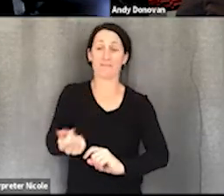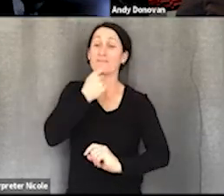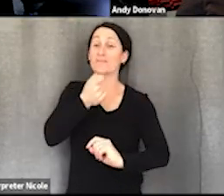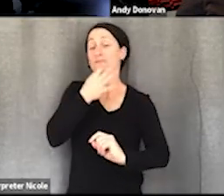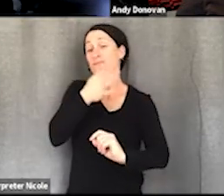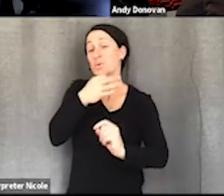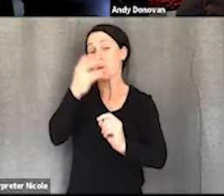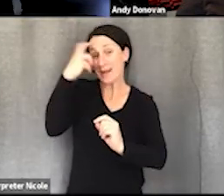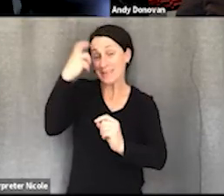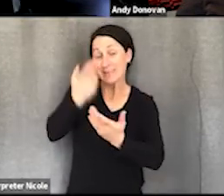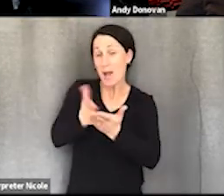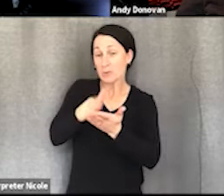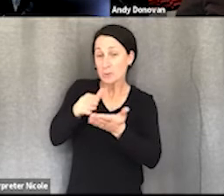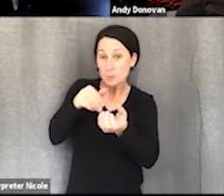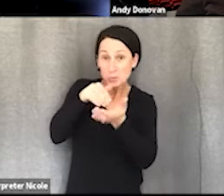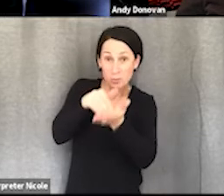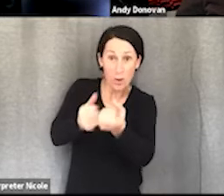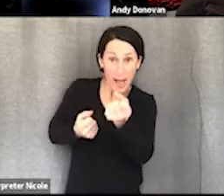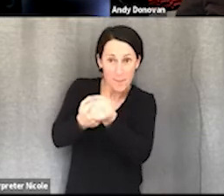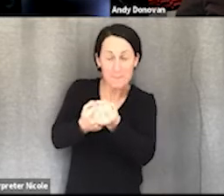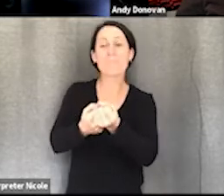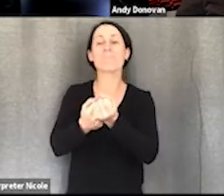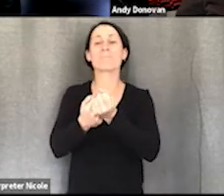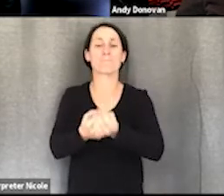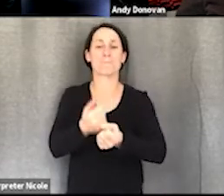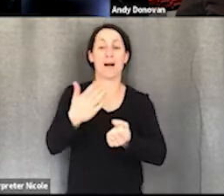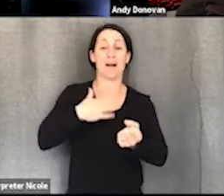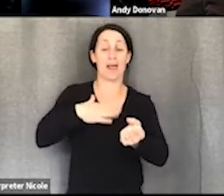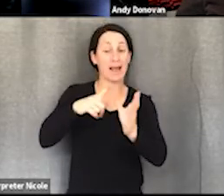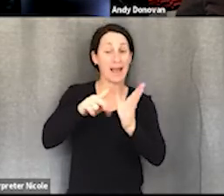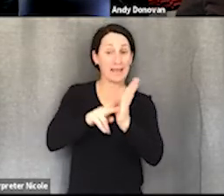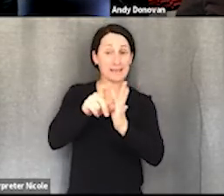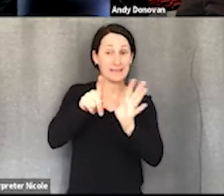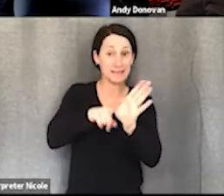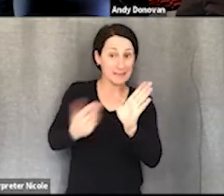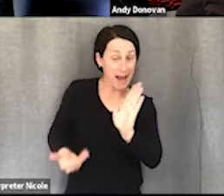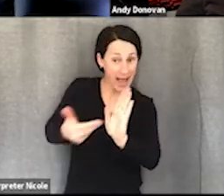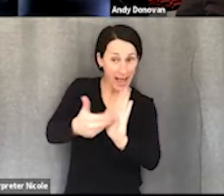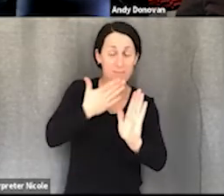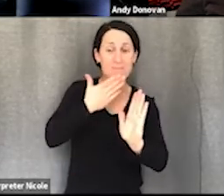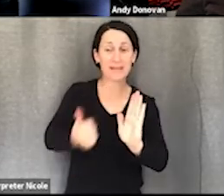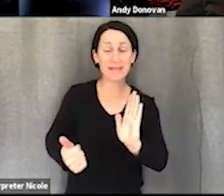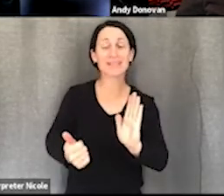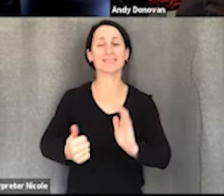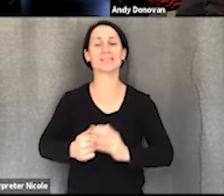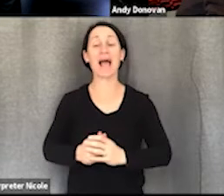What is your sense of what is working well and what isn't? For those listening, please give your 2 cents' worth.